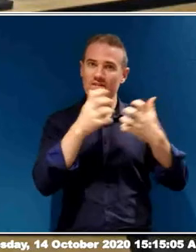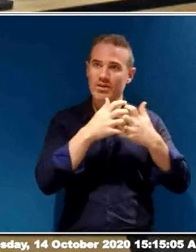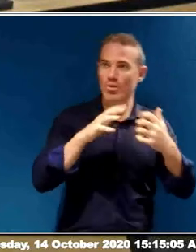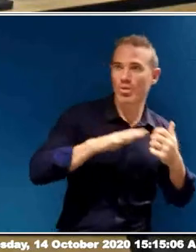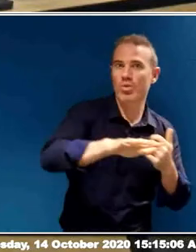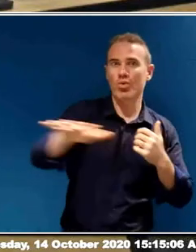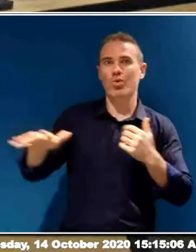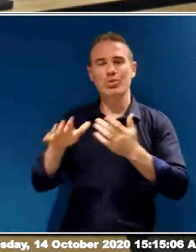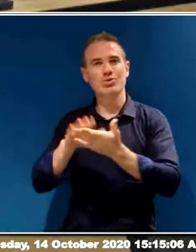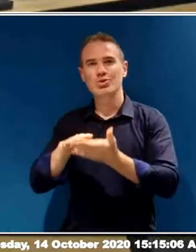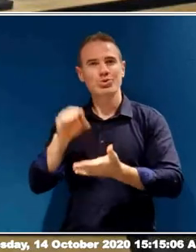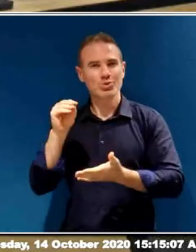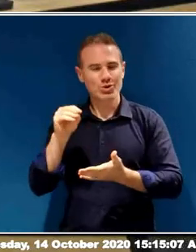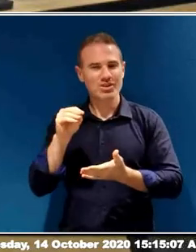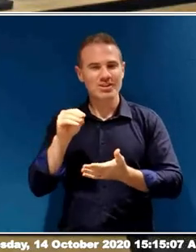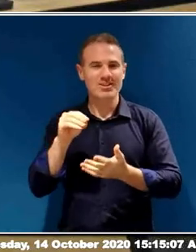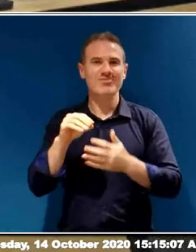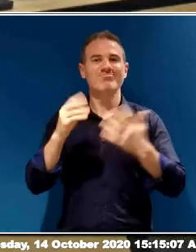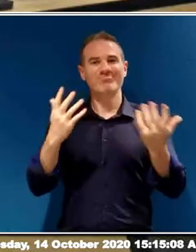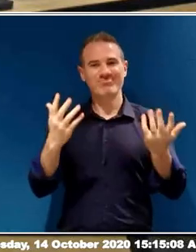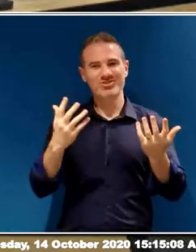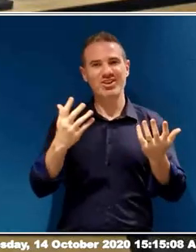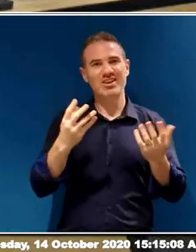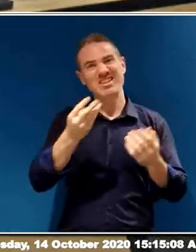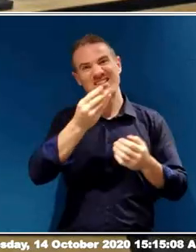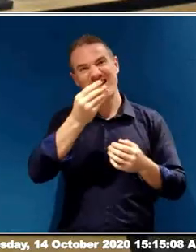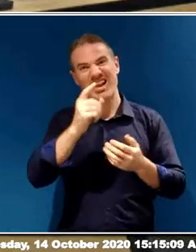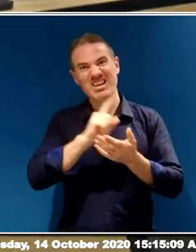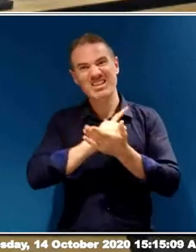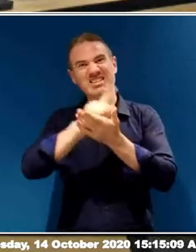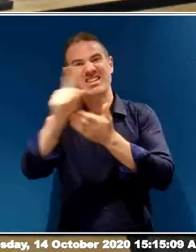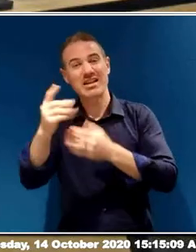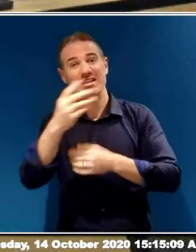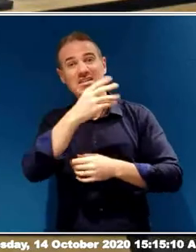schools being retrofitted, as opposed to a situation where you've got a design